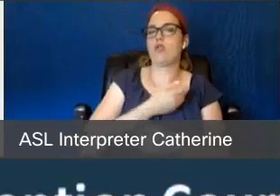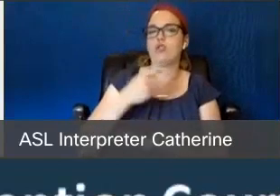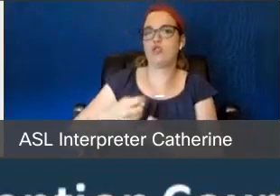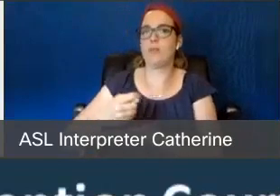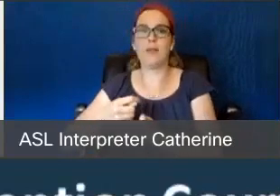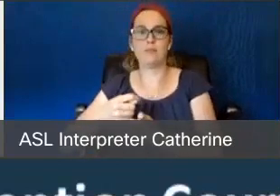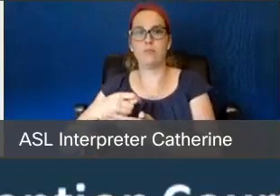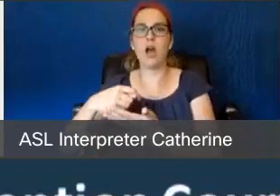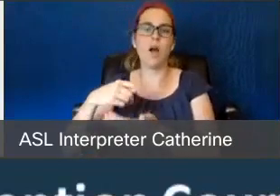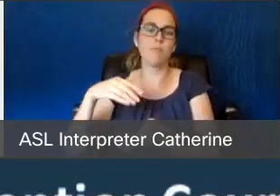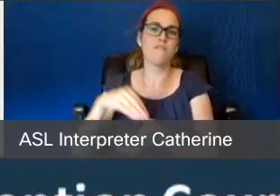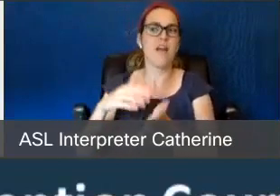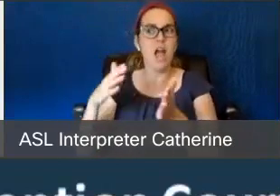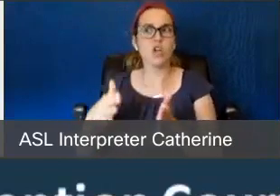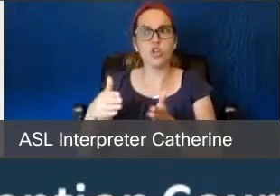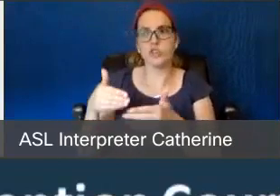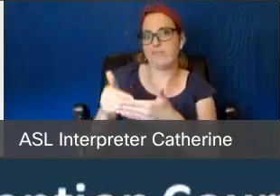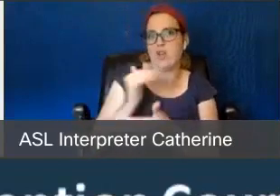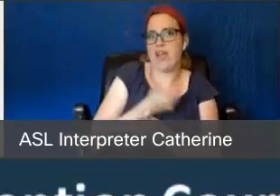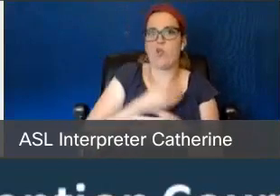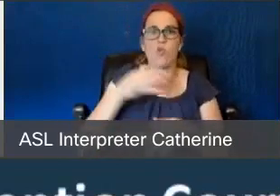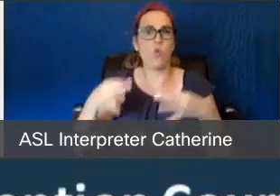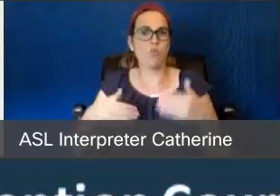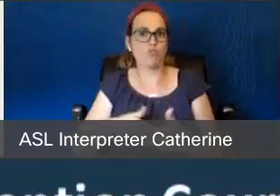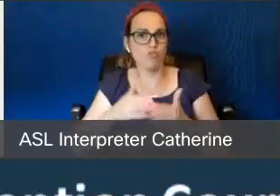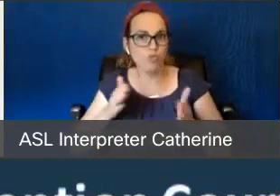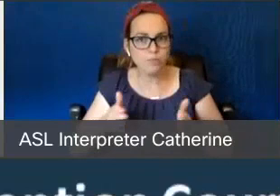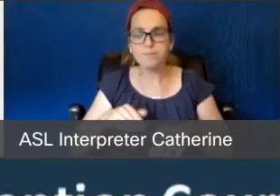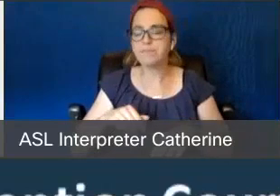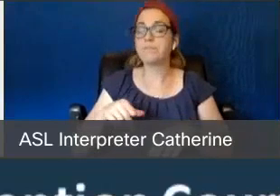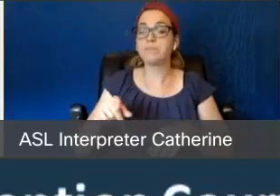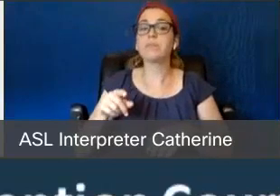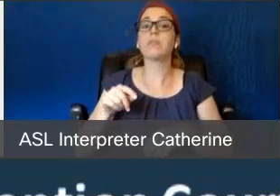The reason why I wanna highlight that is that for their first meeting after they meet with our judge